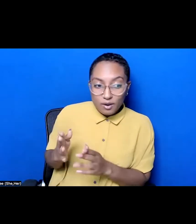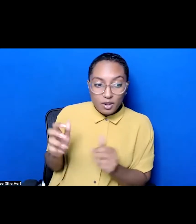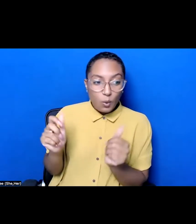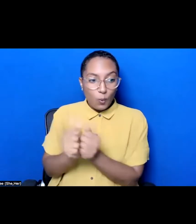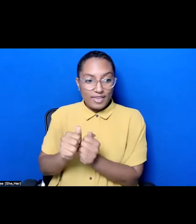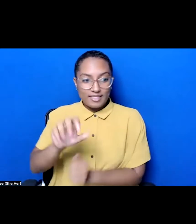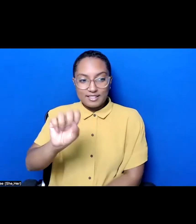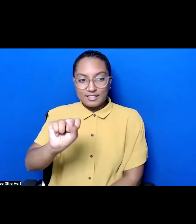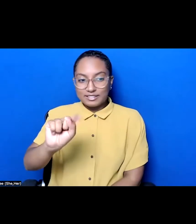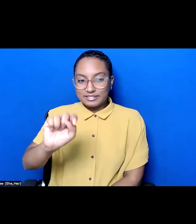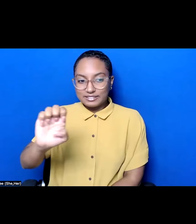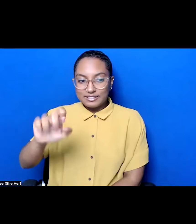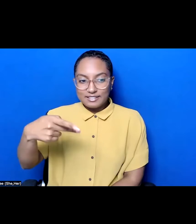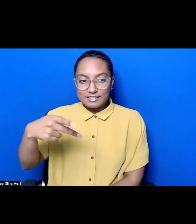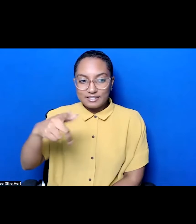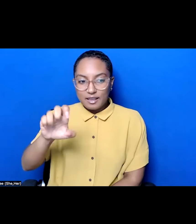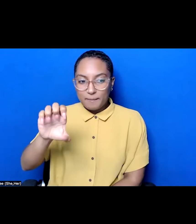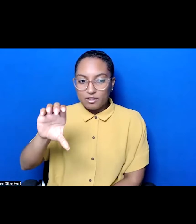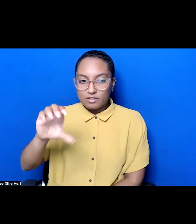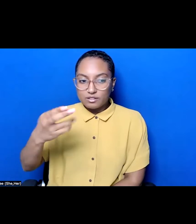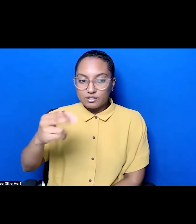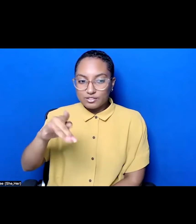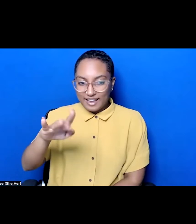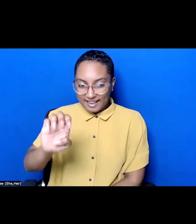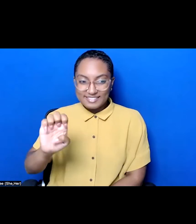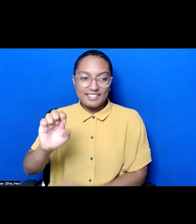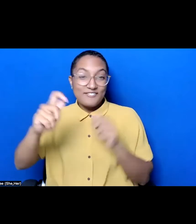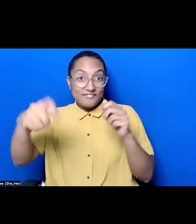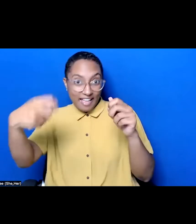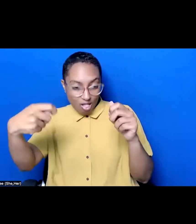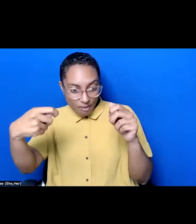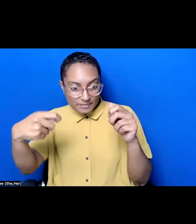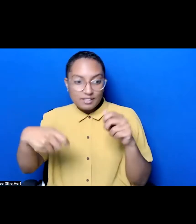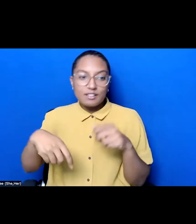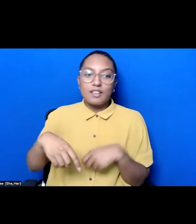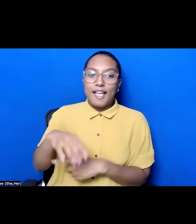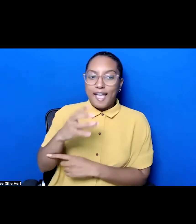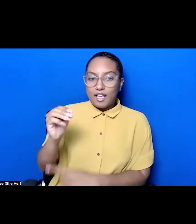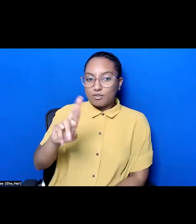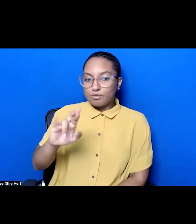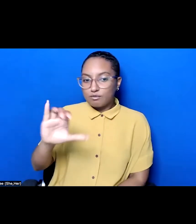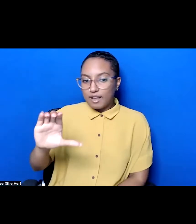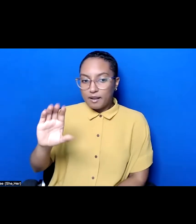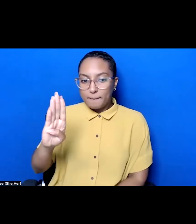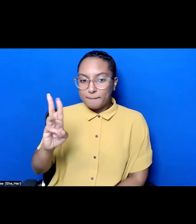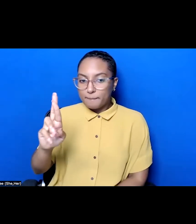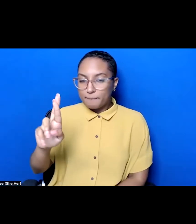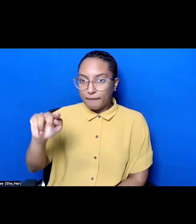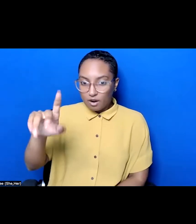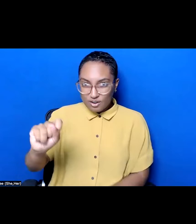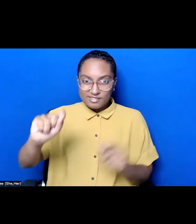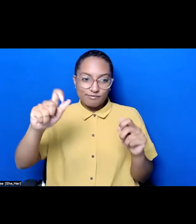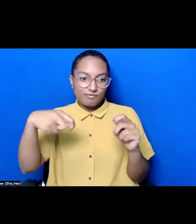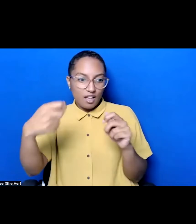on the documentary film Driving While Black: Race, Space, and Mobility that aired nationwide on PBS